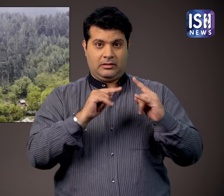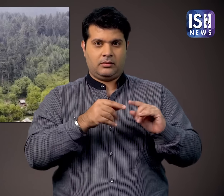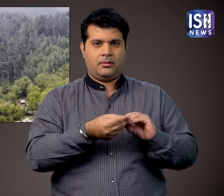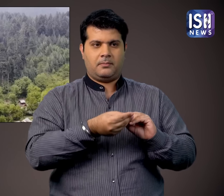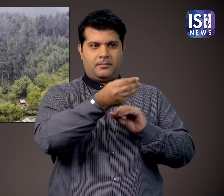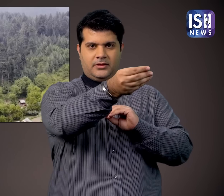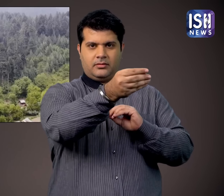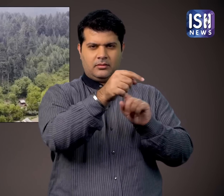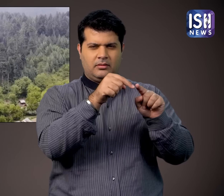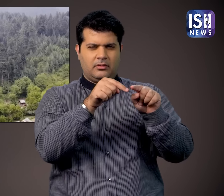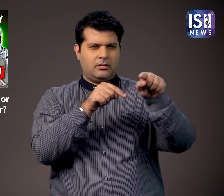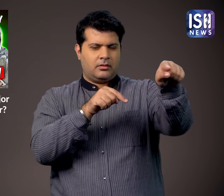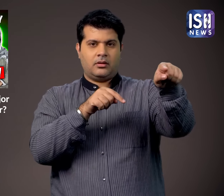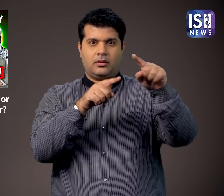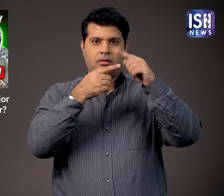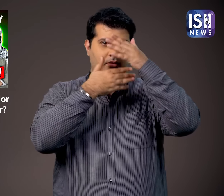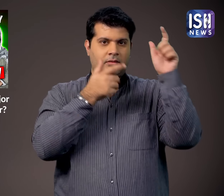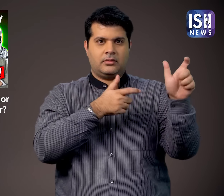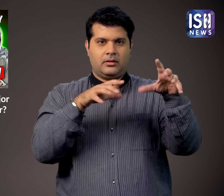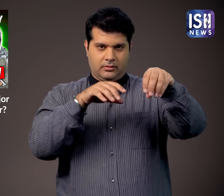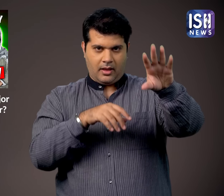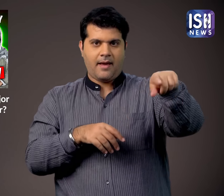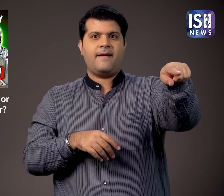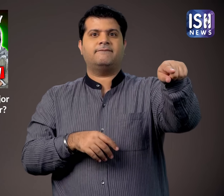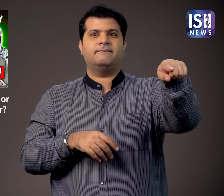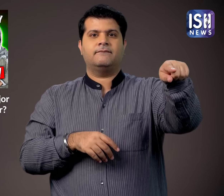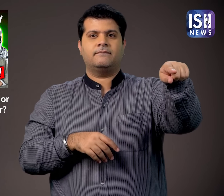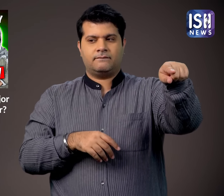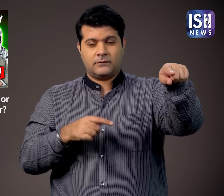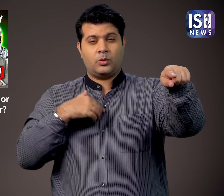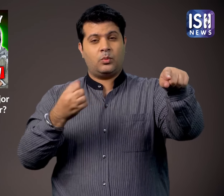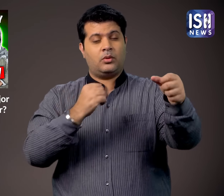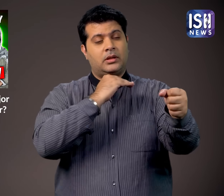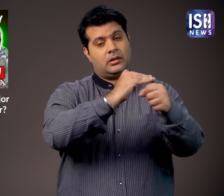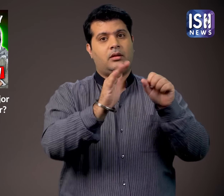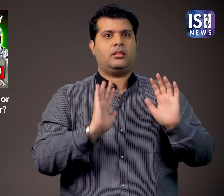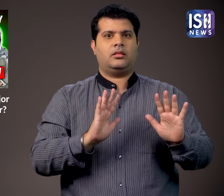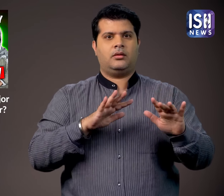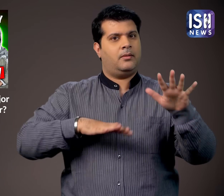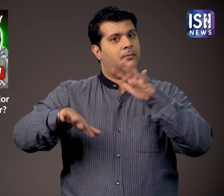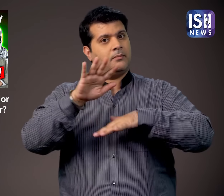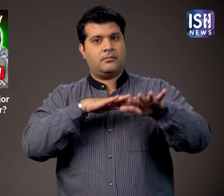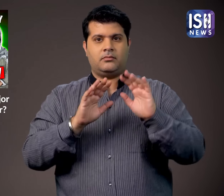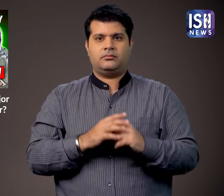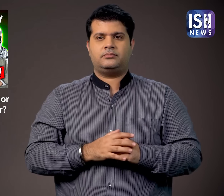The terrorist camp was close to their location, and they planned to eliminate them.